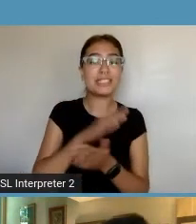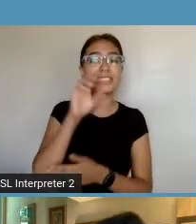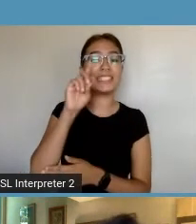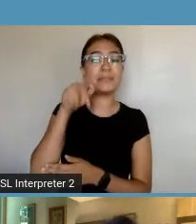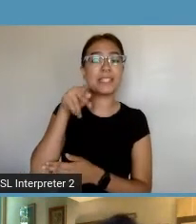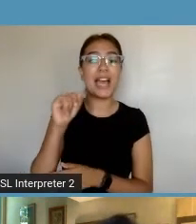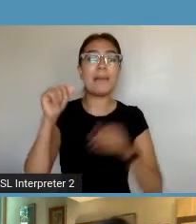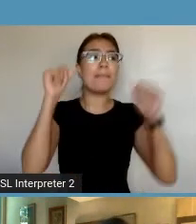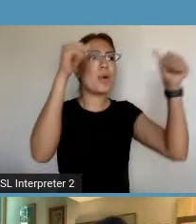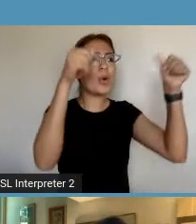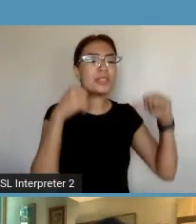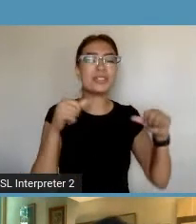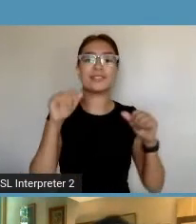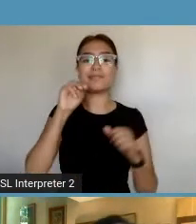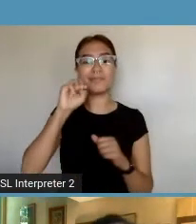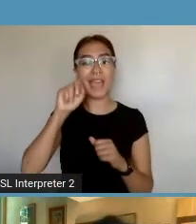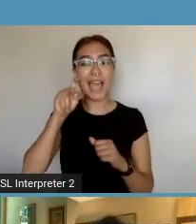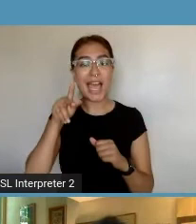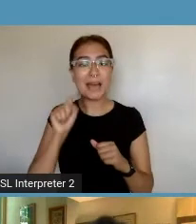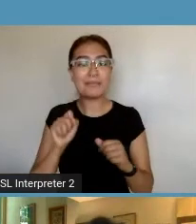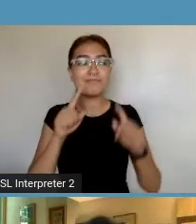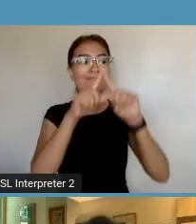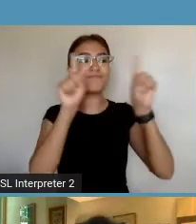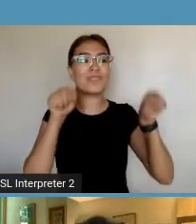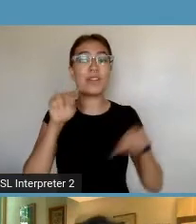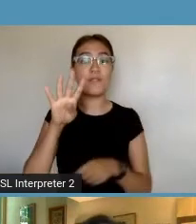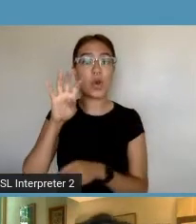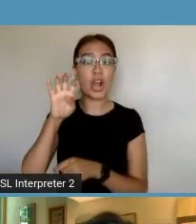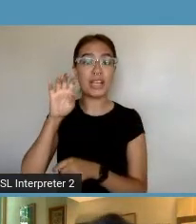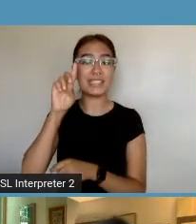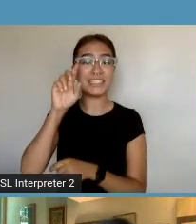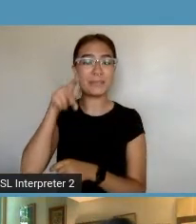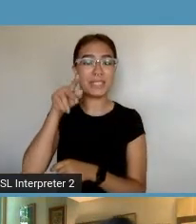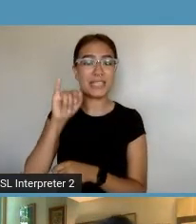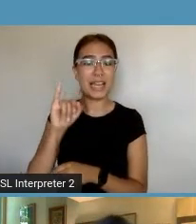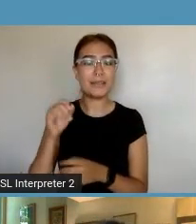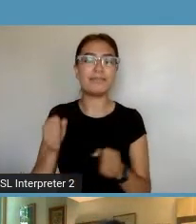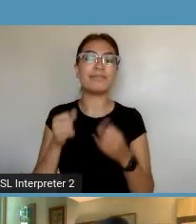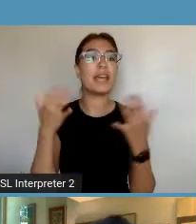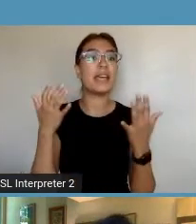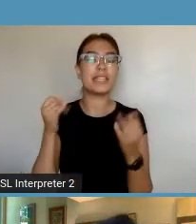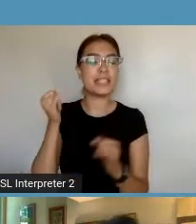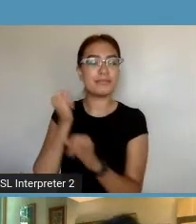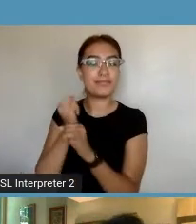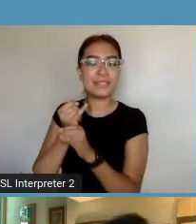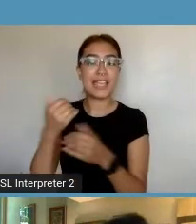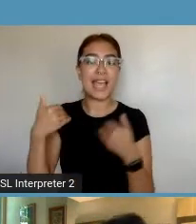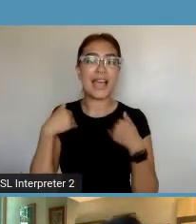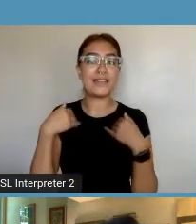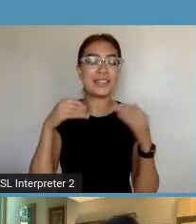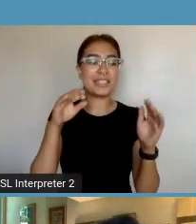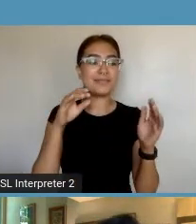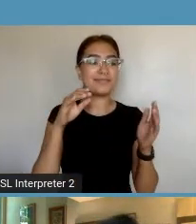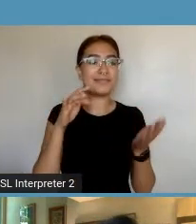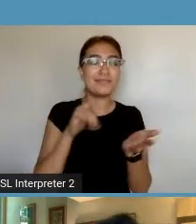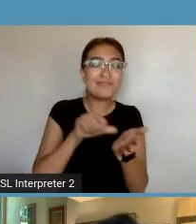400 dpi, a lot of institutions have slides and negatives and those can be digitized,